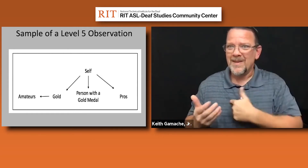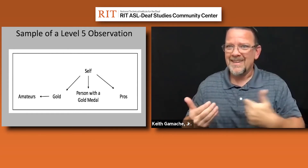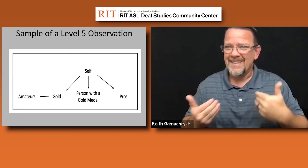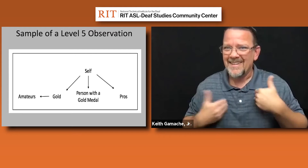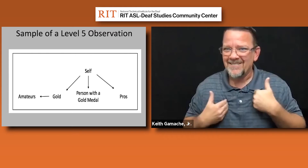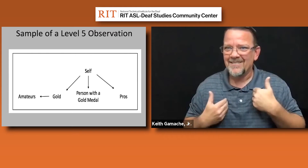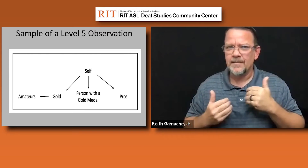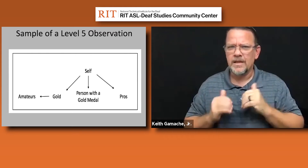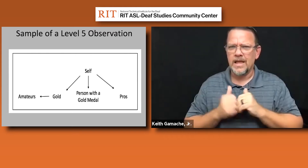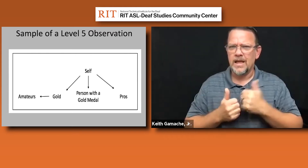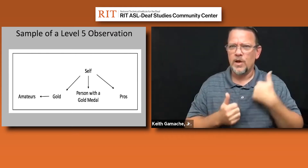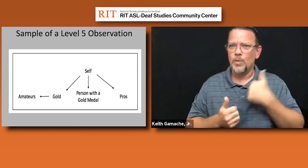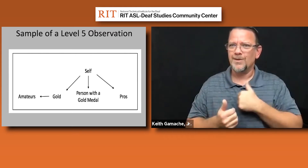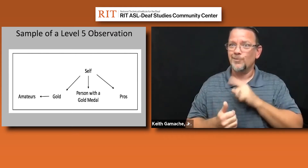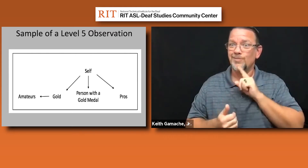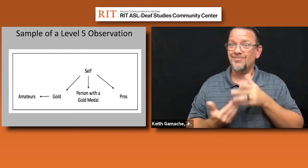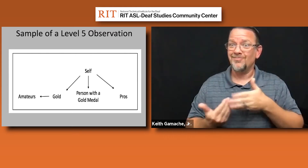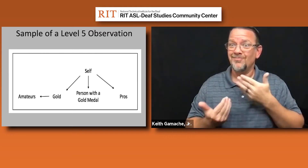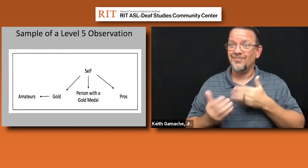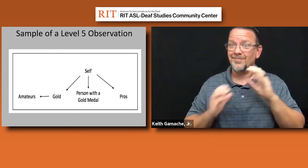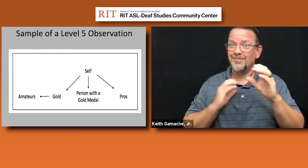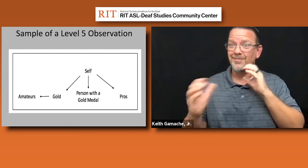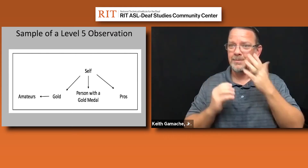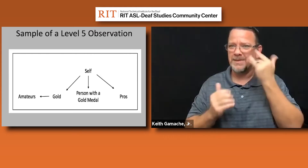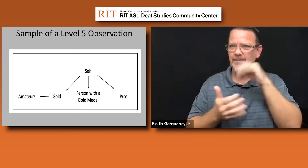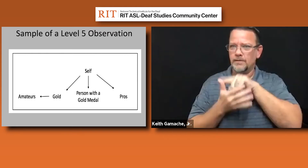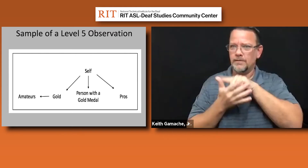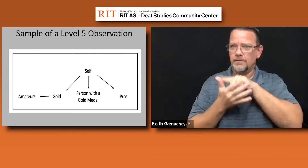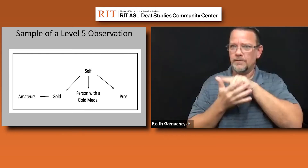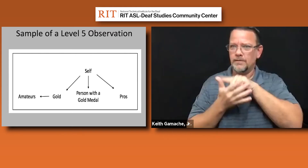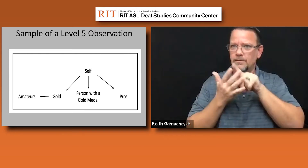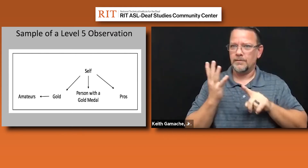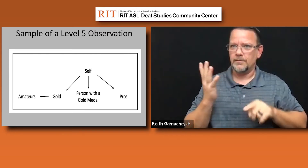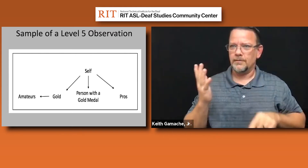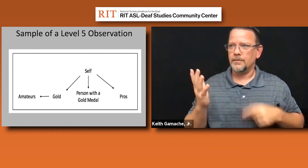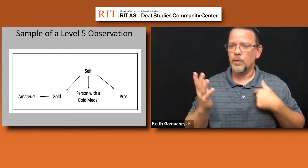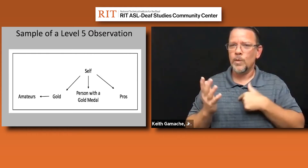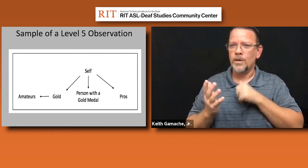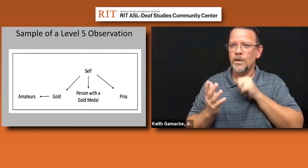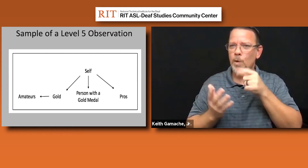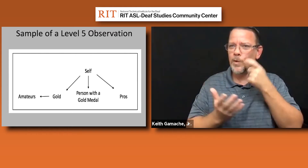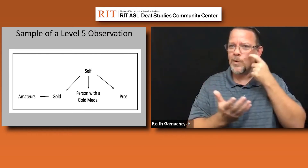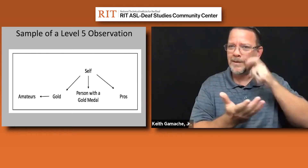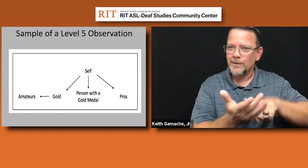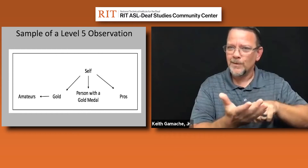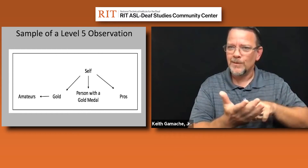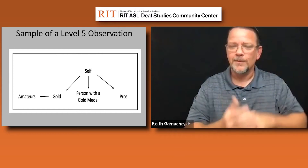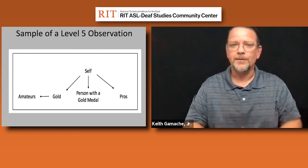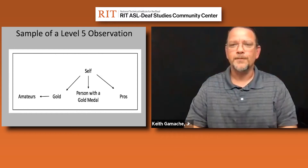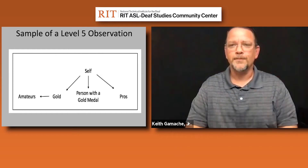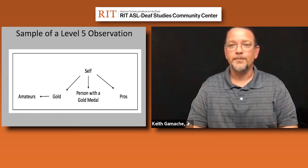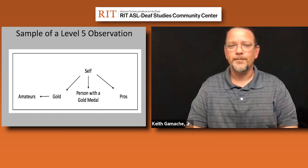actually taught me how to better explain these concepts in ASL that are not being talked about.